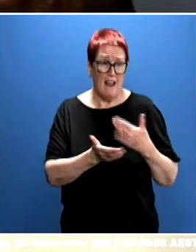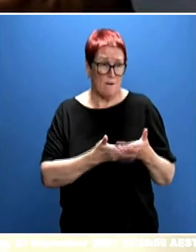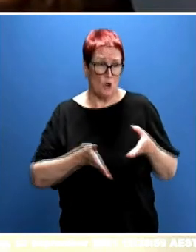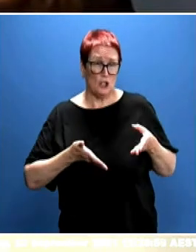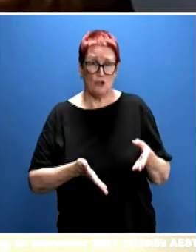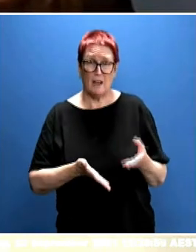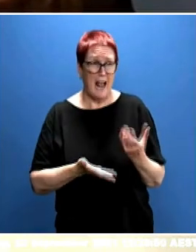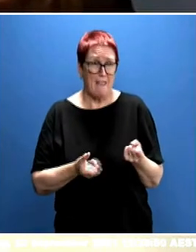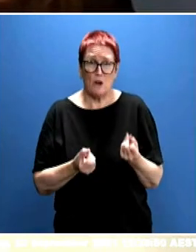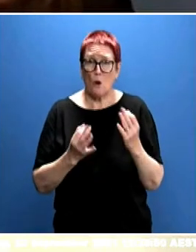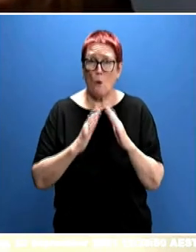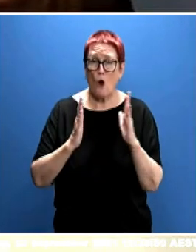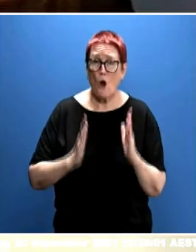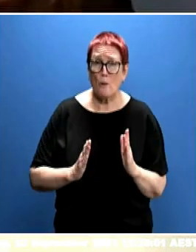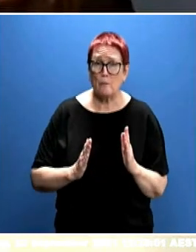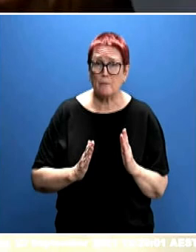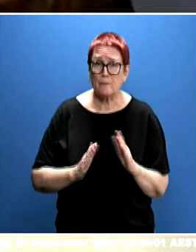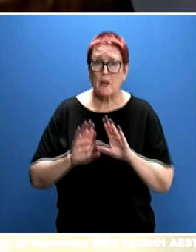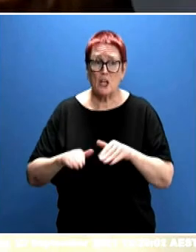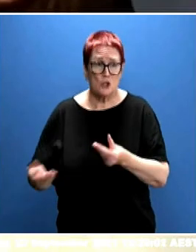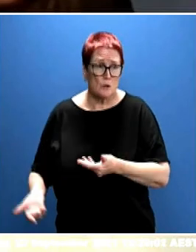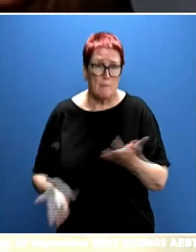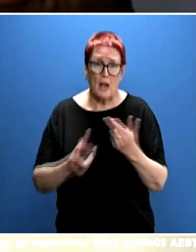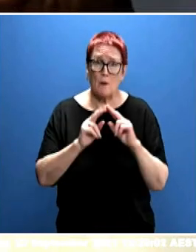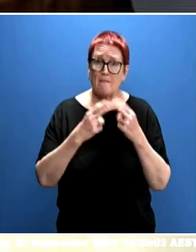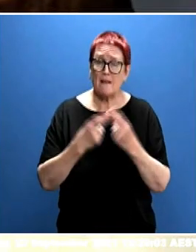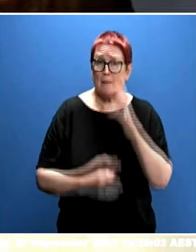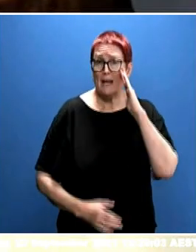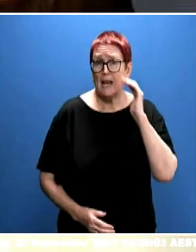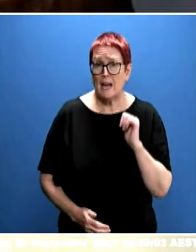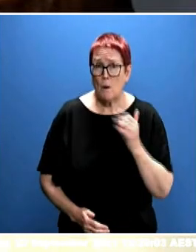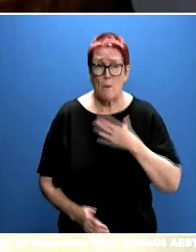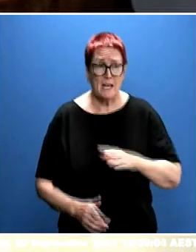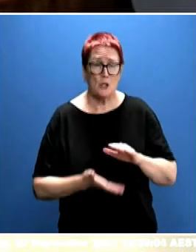I think that's really important: kids are going to go back to their families anyway so we need to support families.